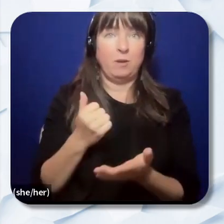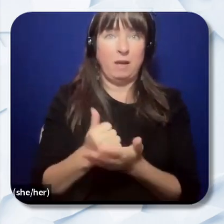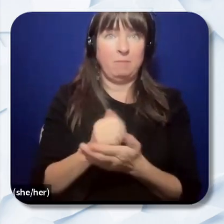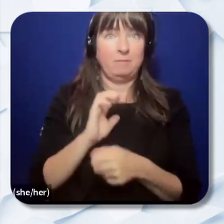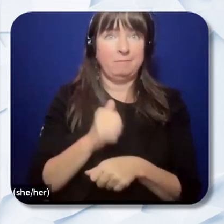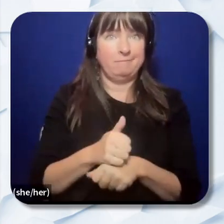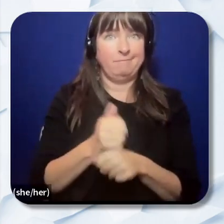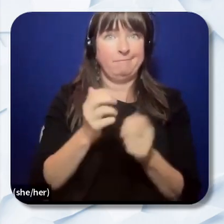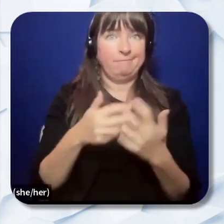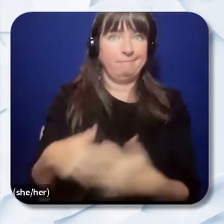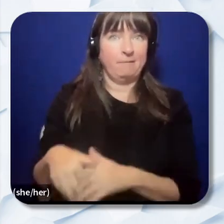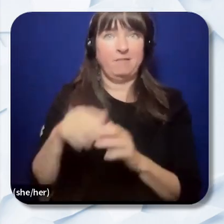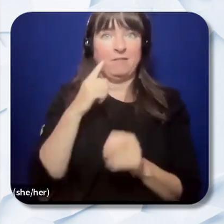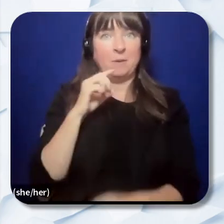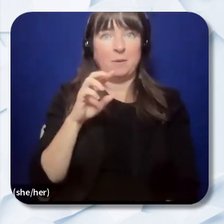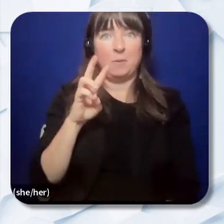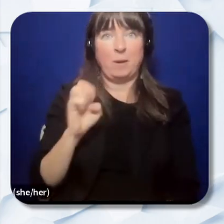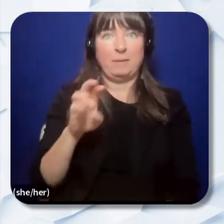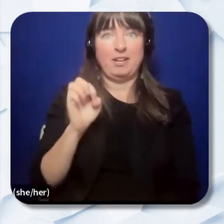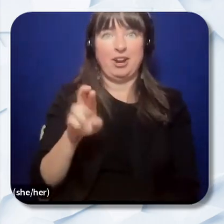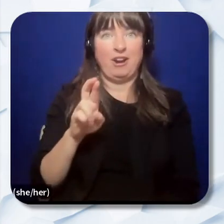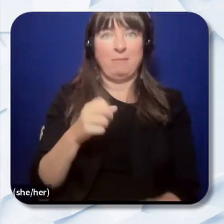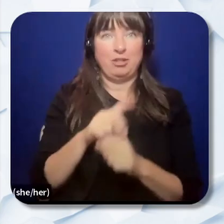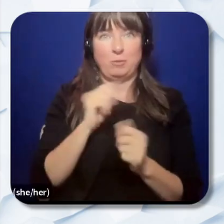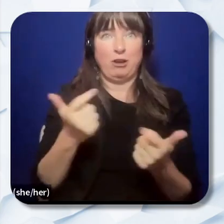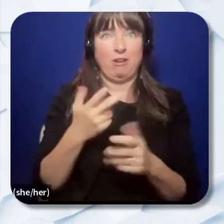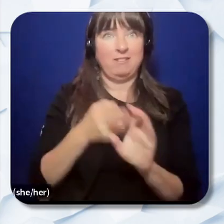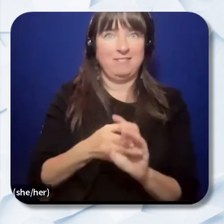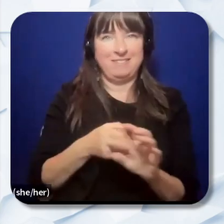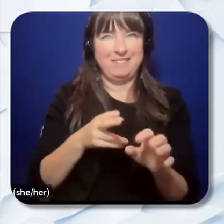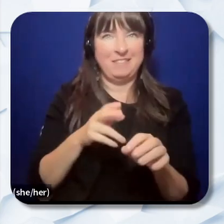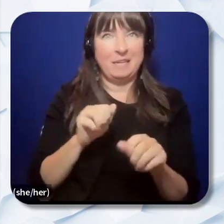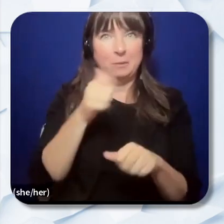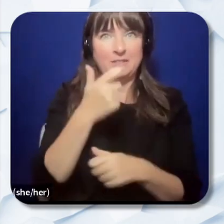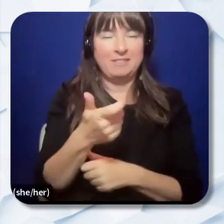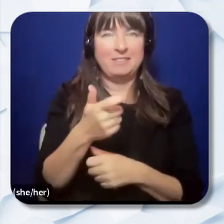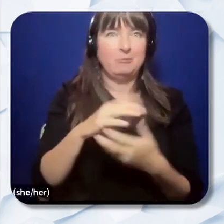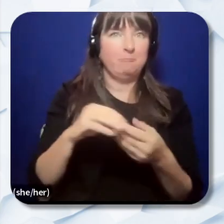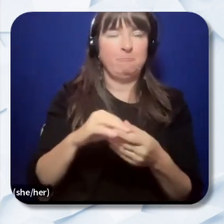let us have a webinar and make sure we all get on. So many great minds working together to make this